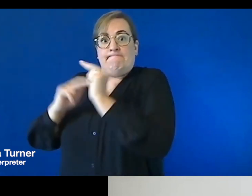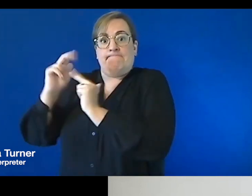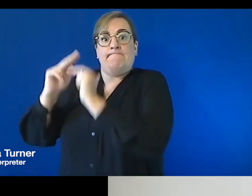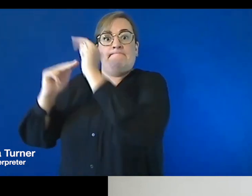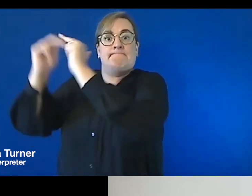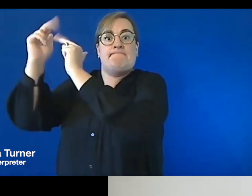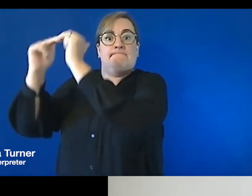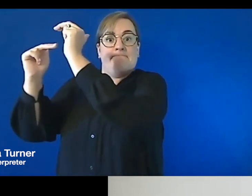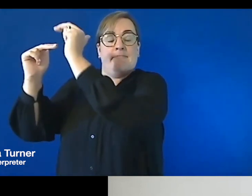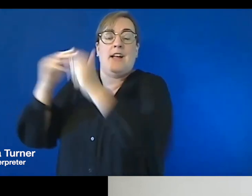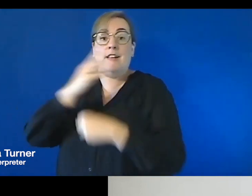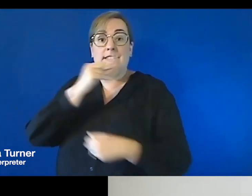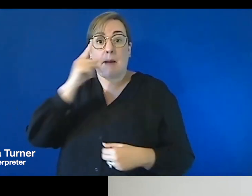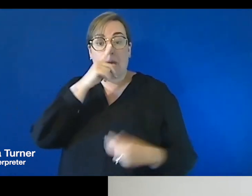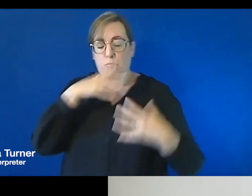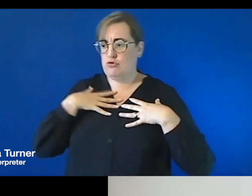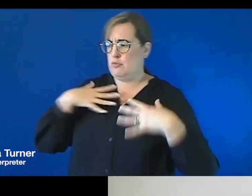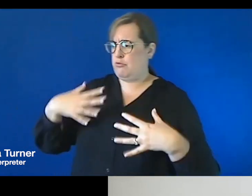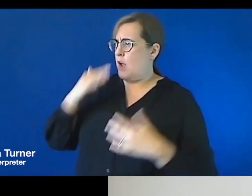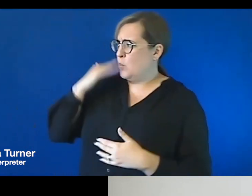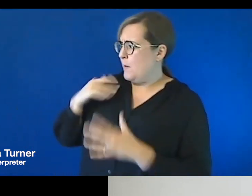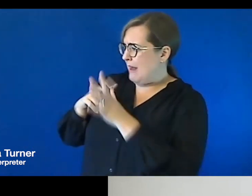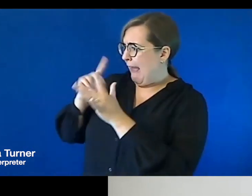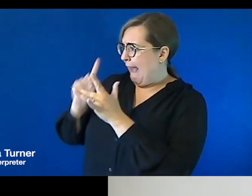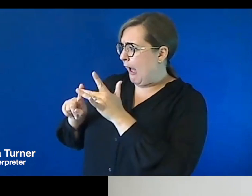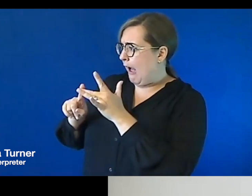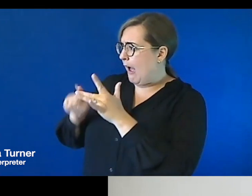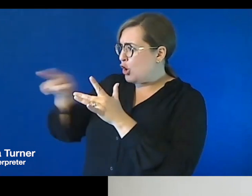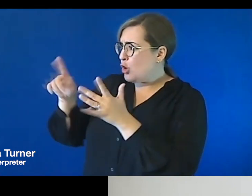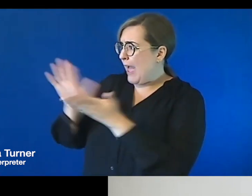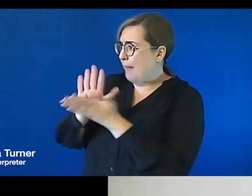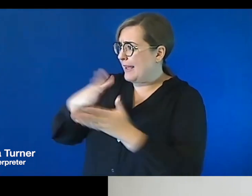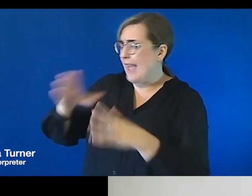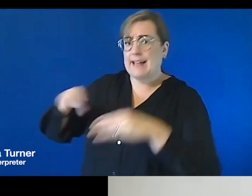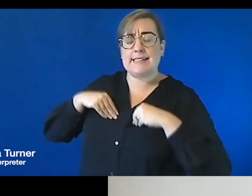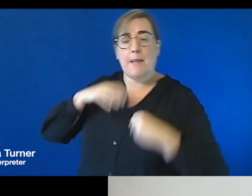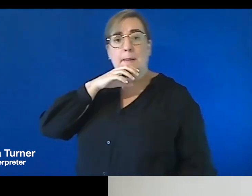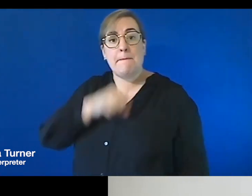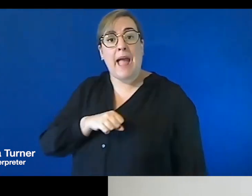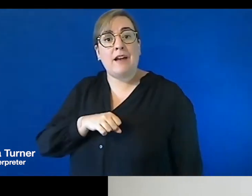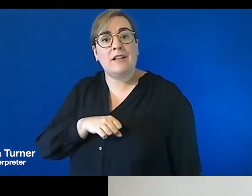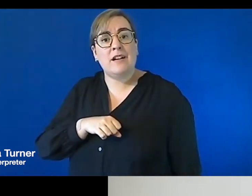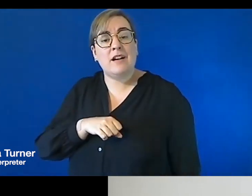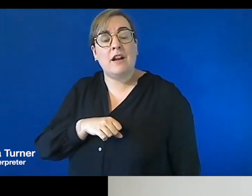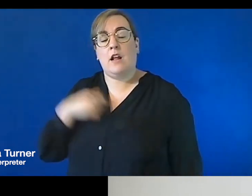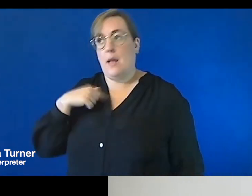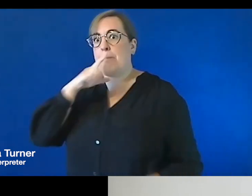surprised, Women in AI, open to male as well. Some male, able to participate in our ecosystem,